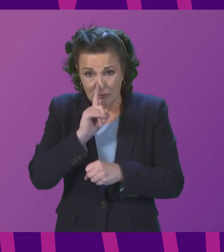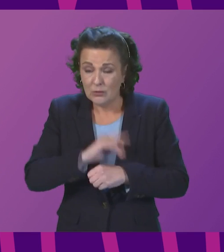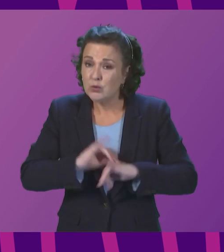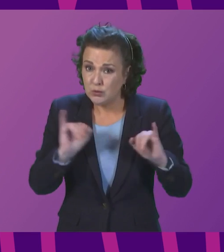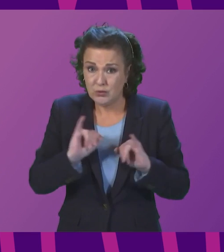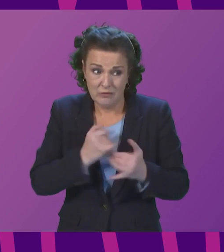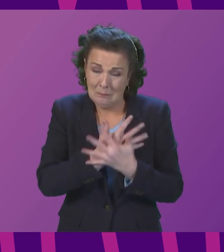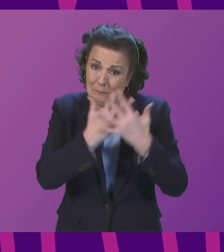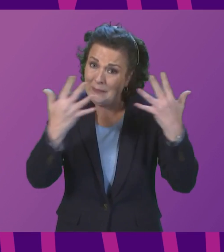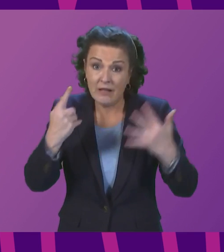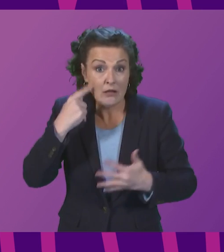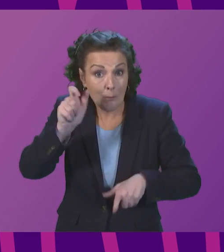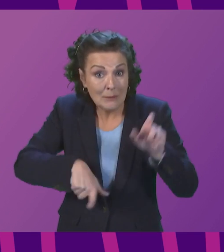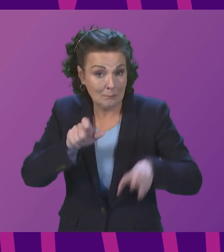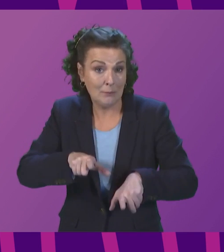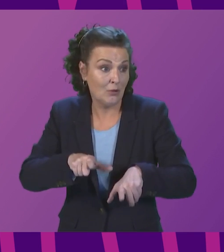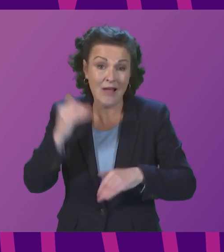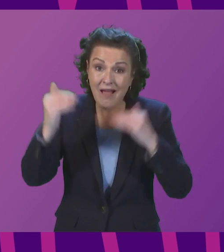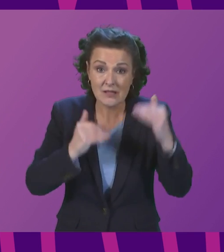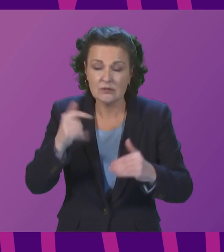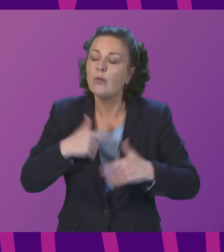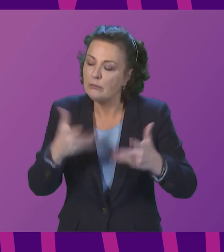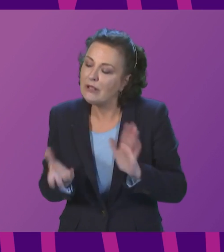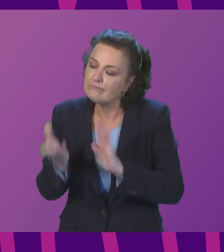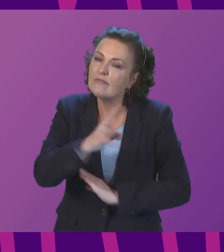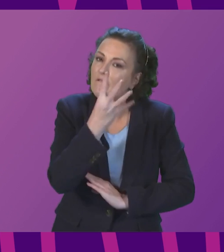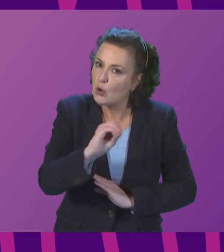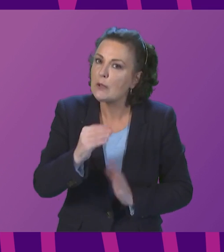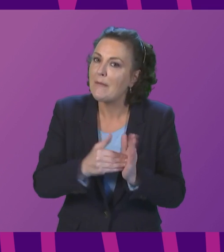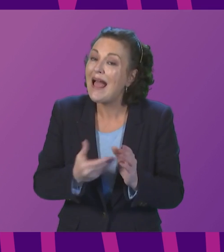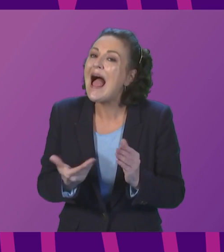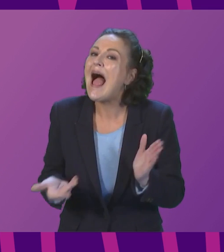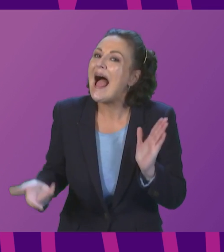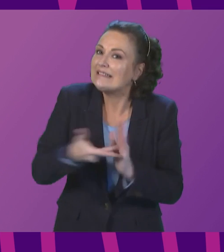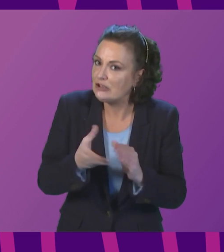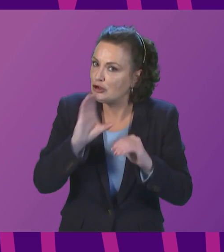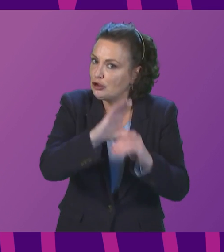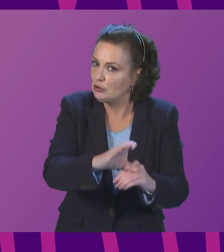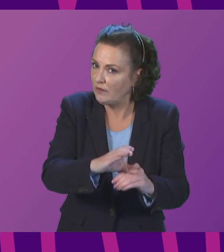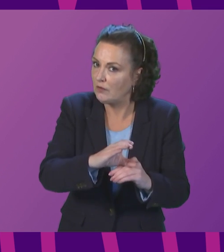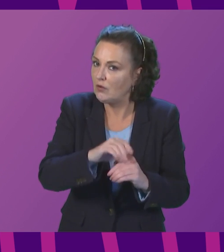We have allocated almost £40 million of additional funding in 2021-22 to national health service